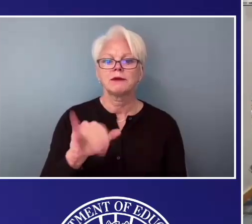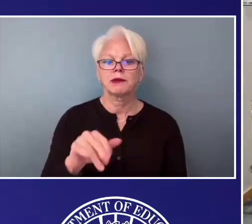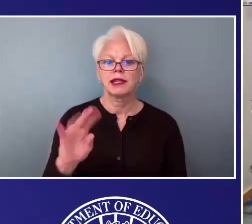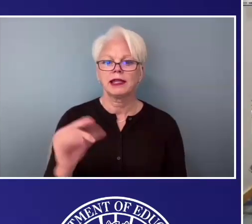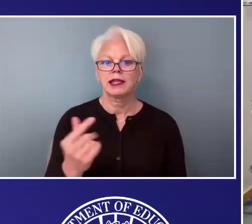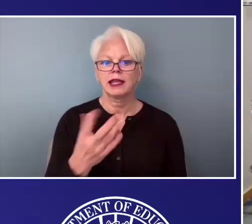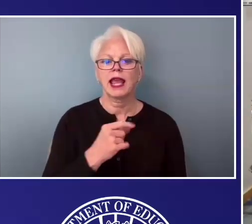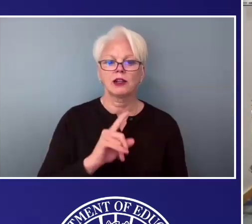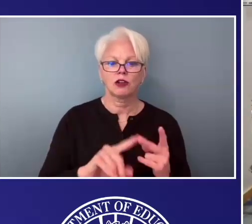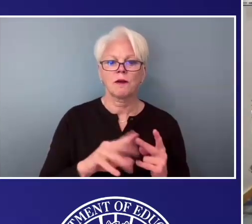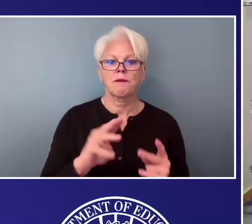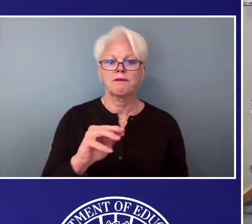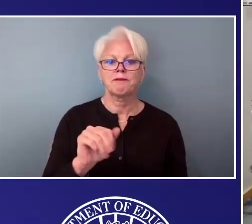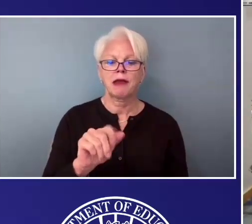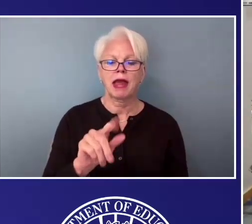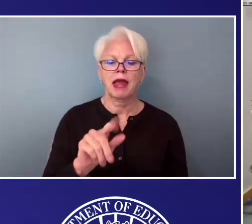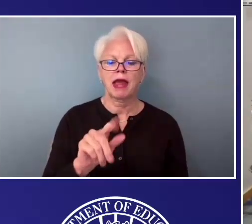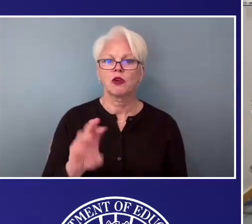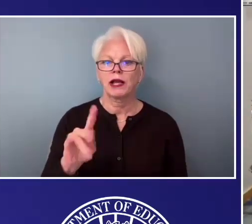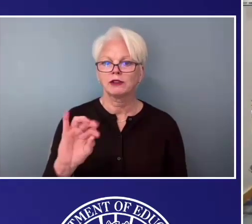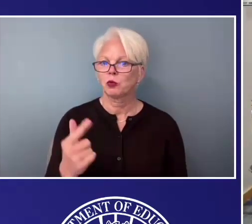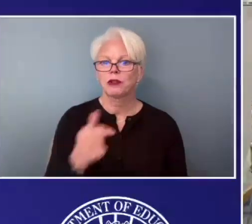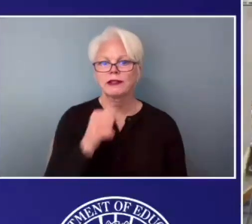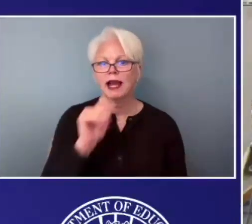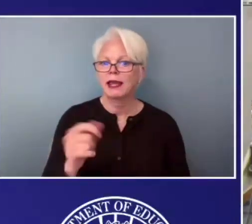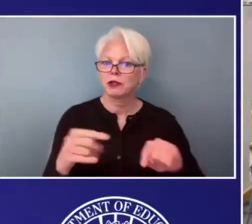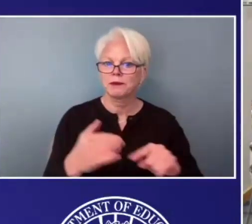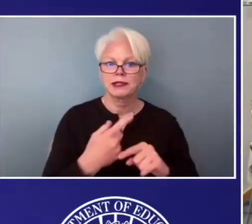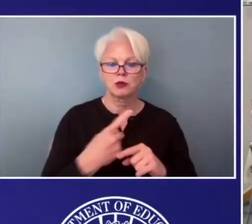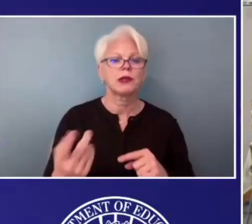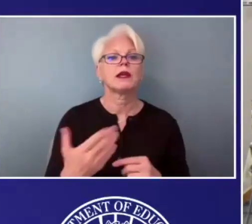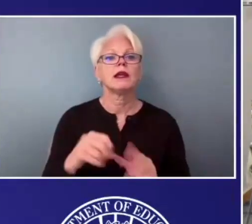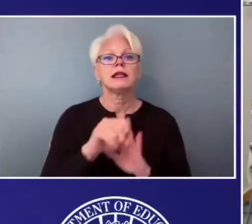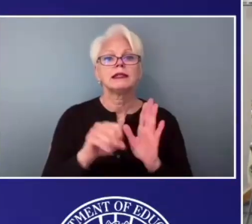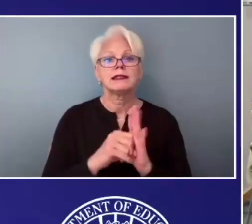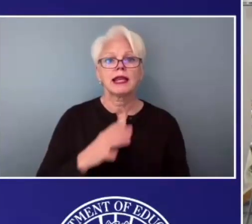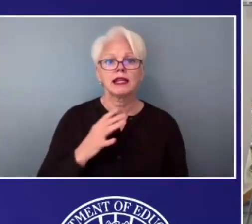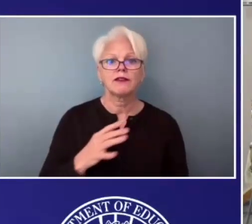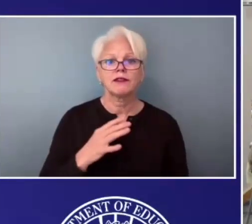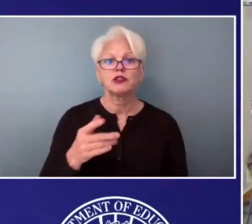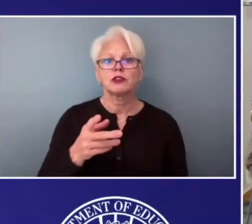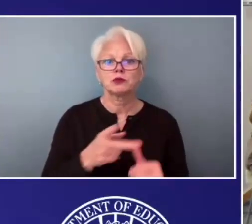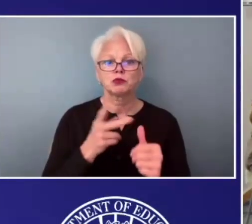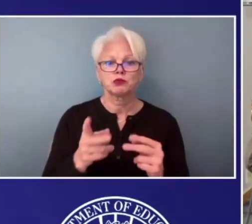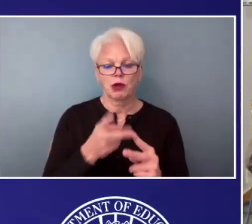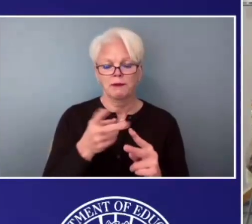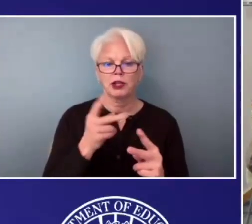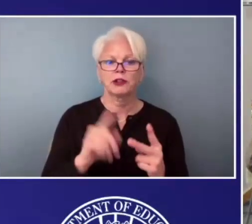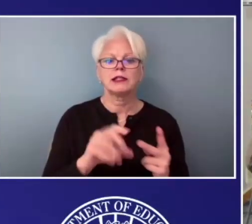is not able to be with us this week. State officials, primary? Scott Kemp. Alternate? Bennett Boggs.